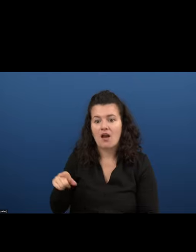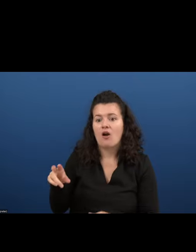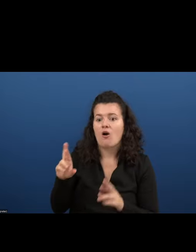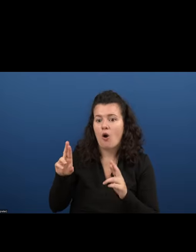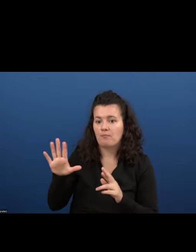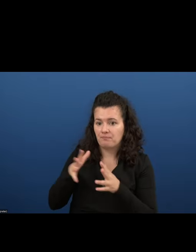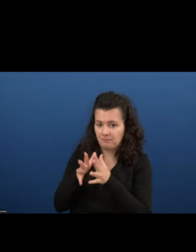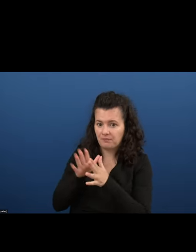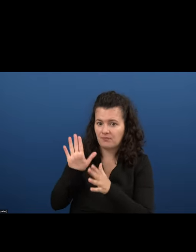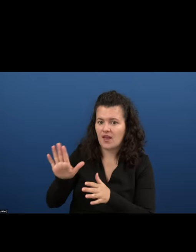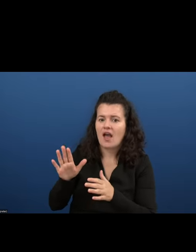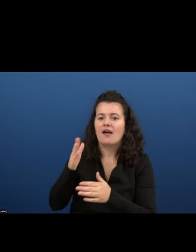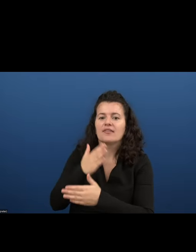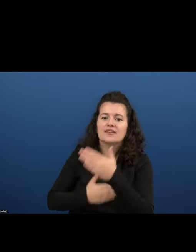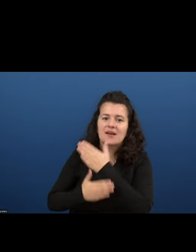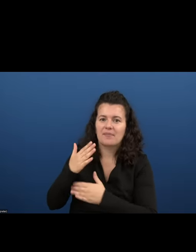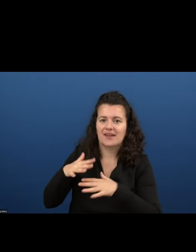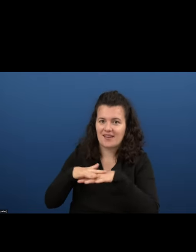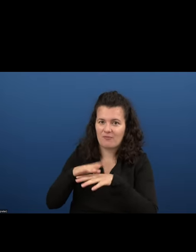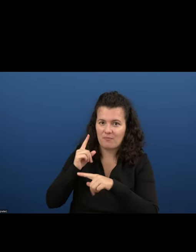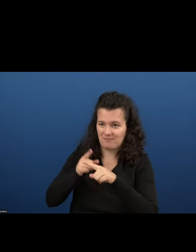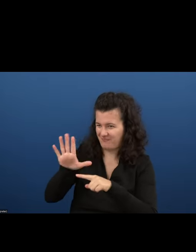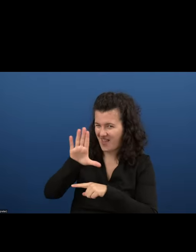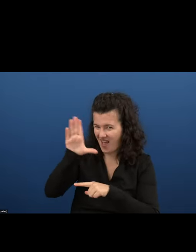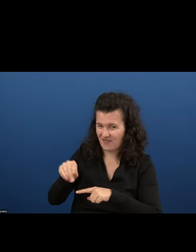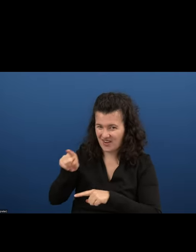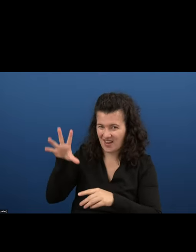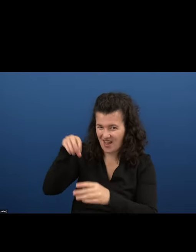11:31:59 She's quite under the weather today so thanks so much relax me that you agreed